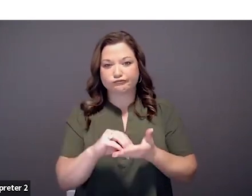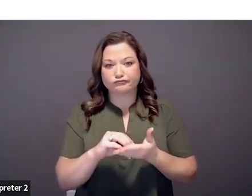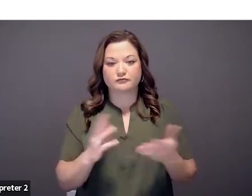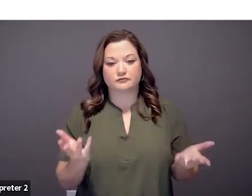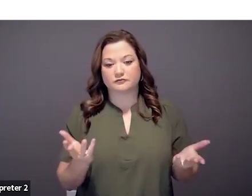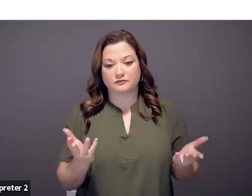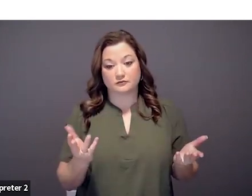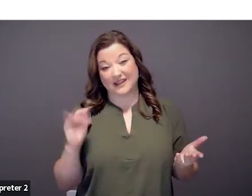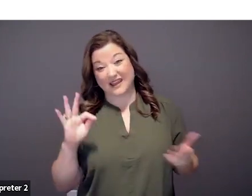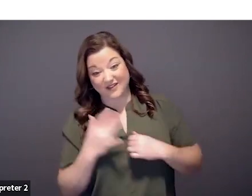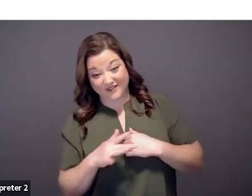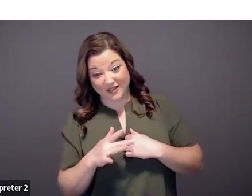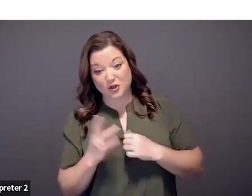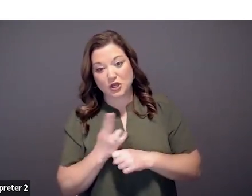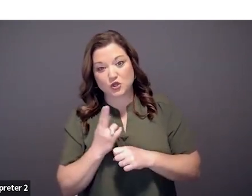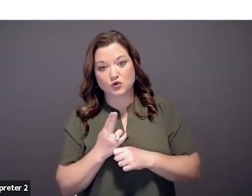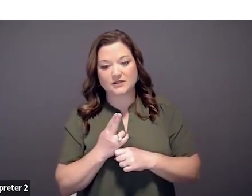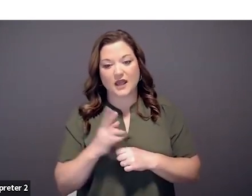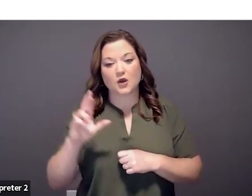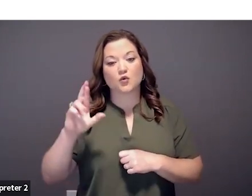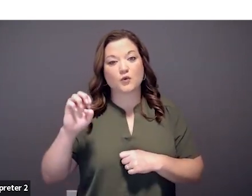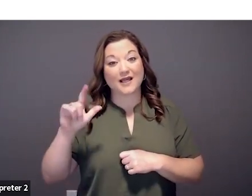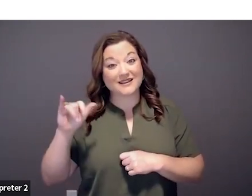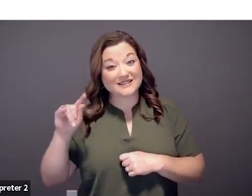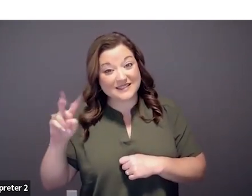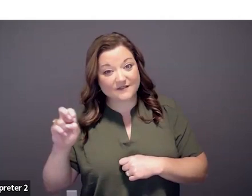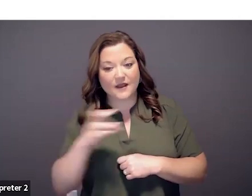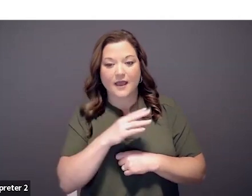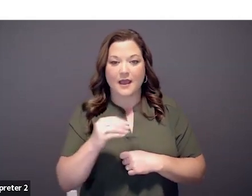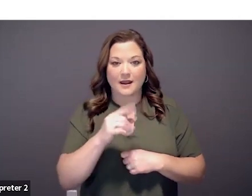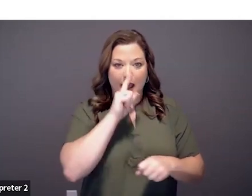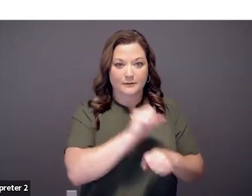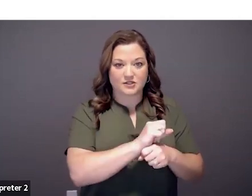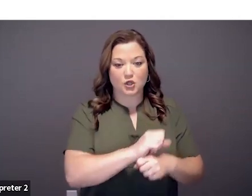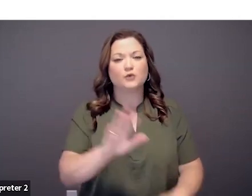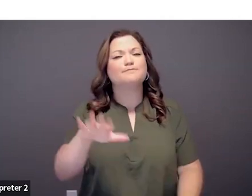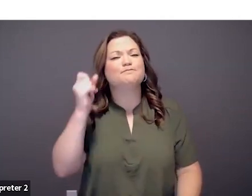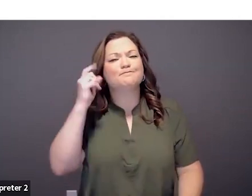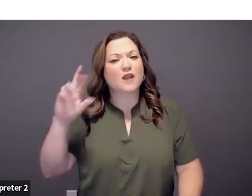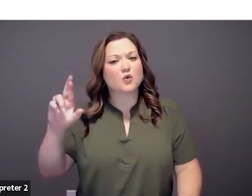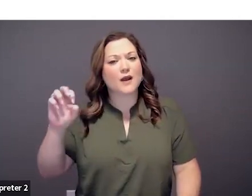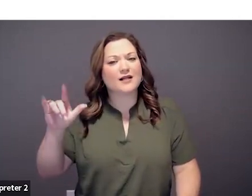I used both a relative date and an absolute date. A relative date is when would you like to schedule